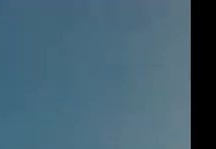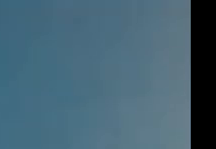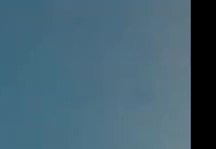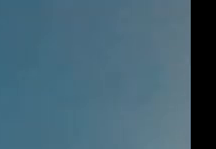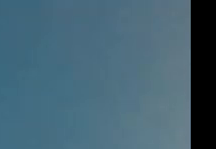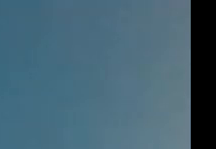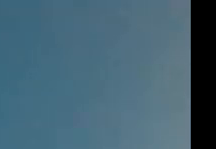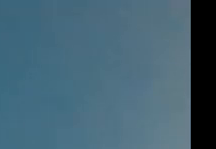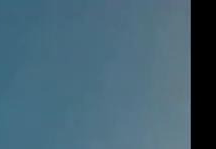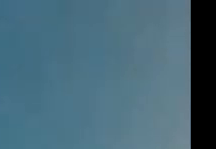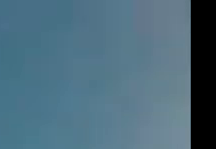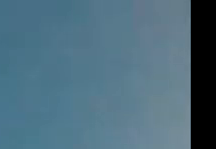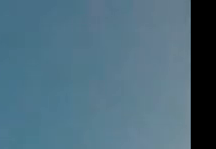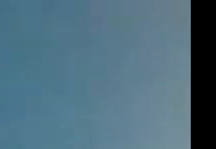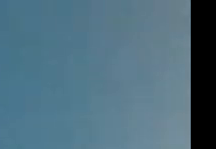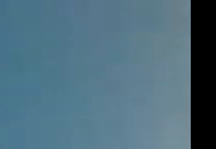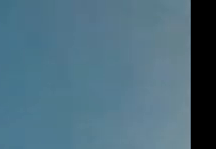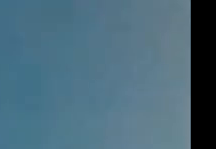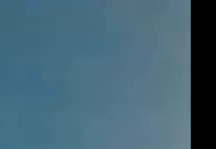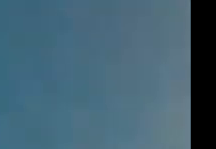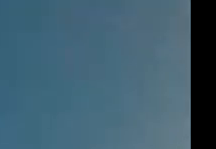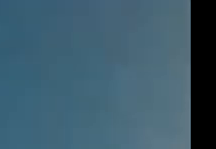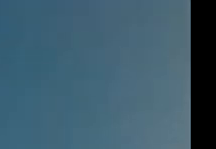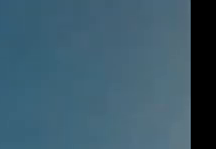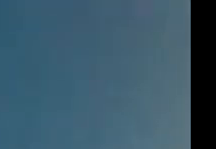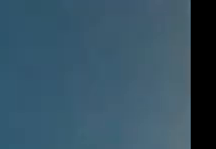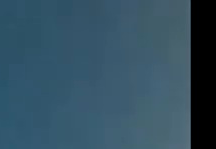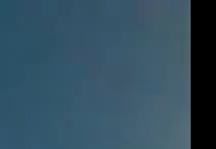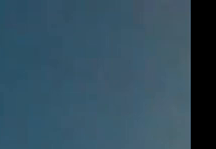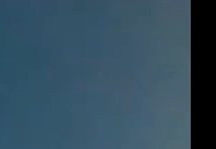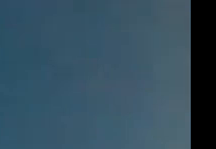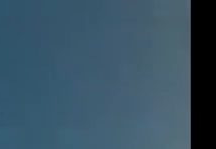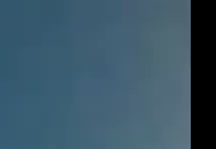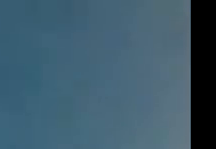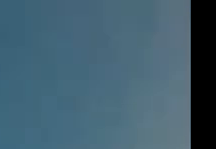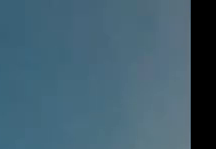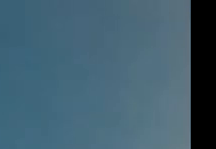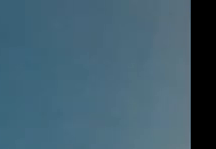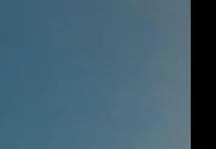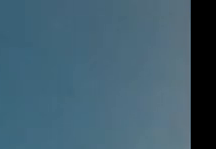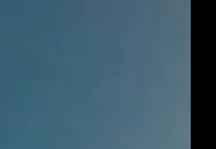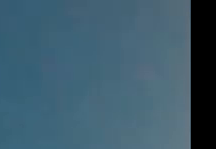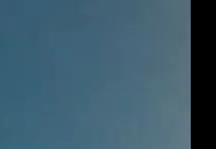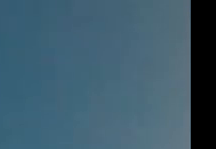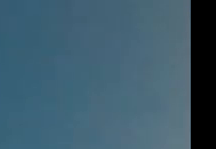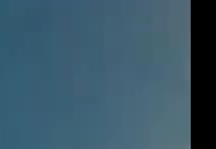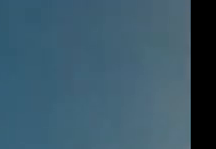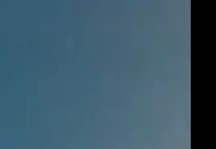"How are you accounting for that in this argument? "Let's talk about some ways that you can."